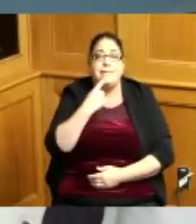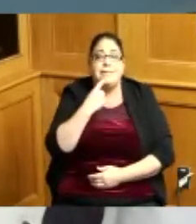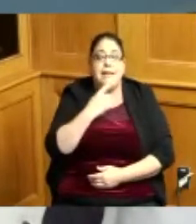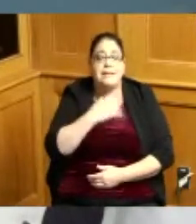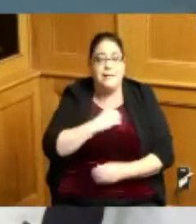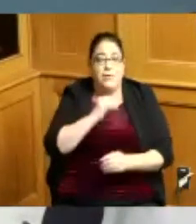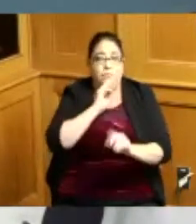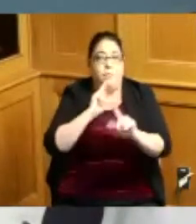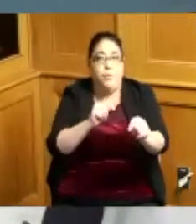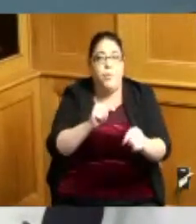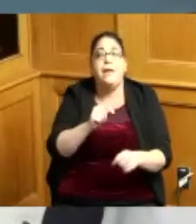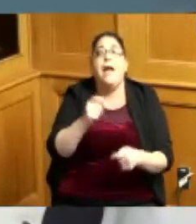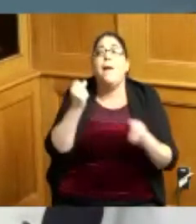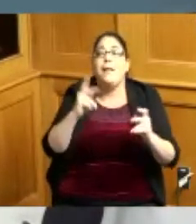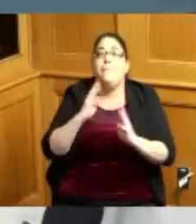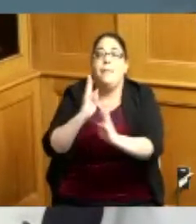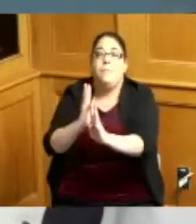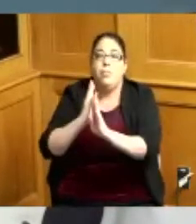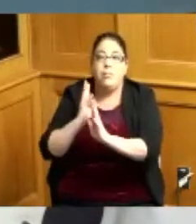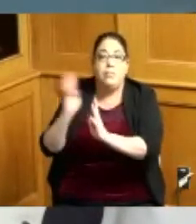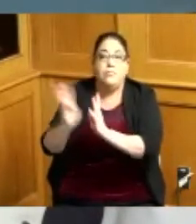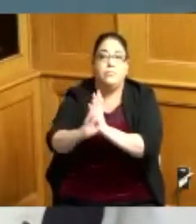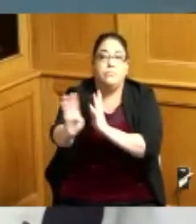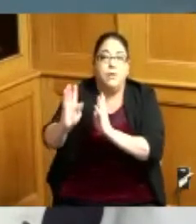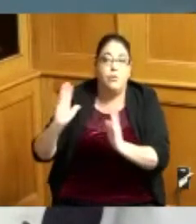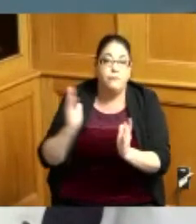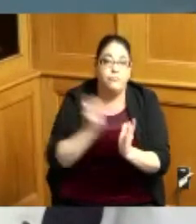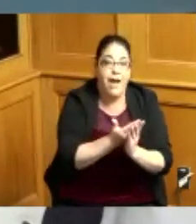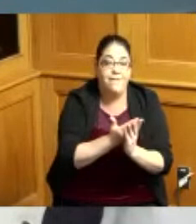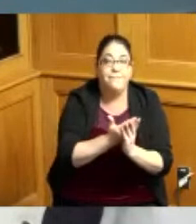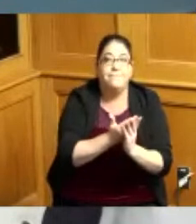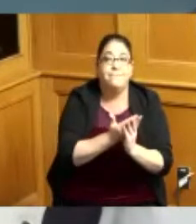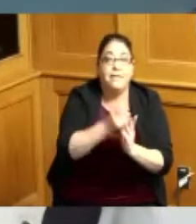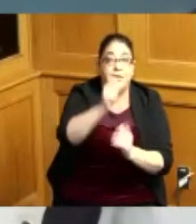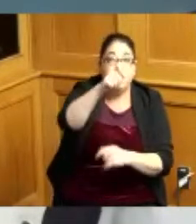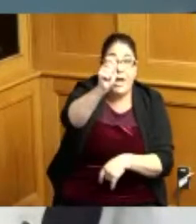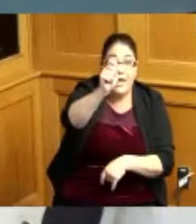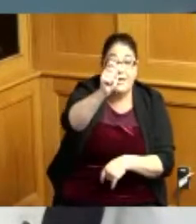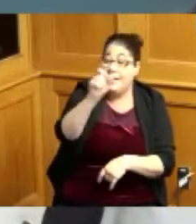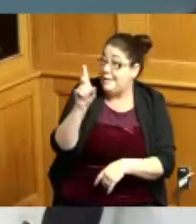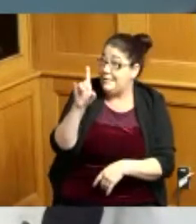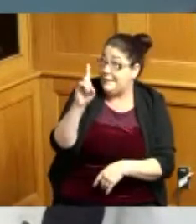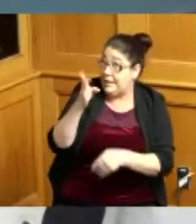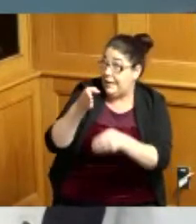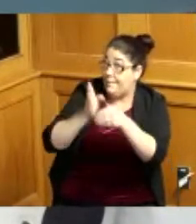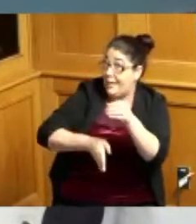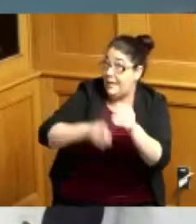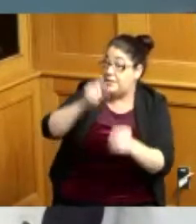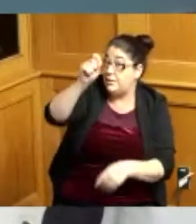in and complete it and then people that we got telephone numbers called completed outstanding